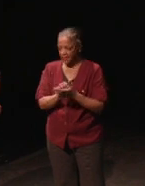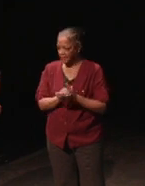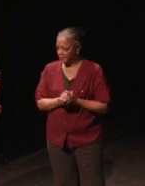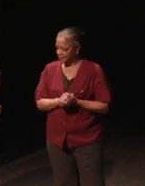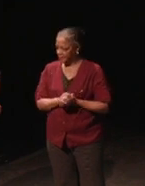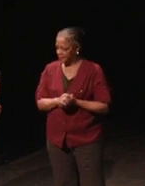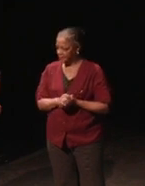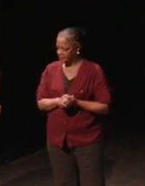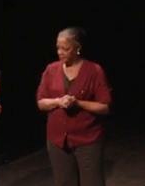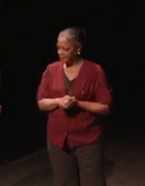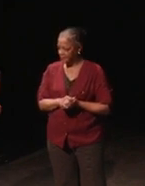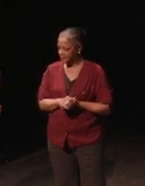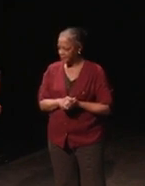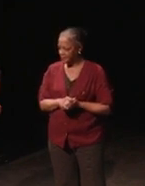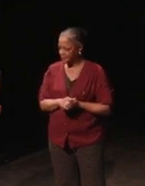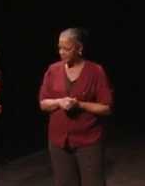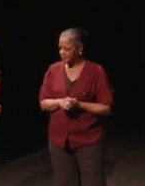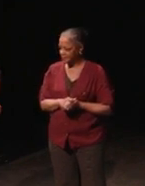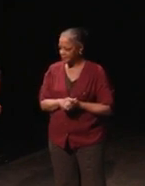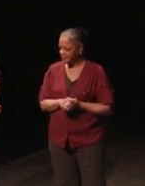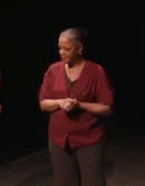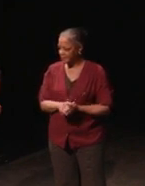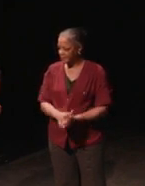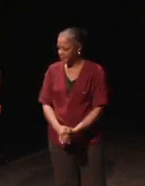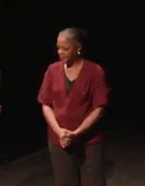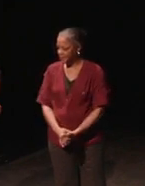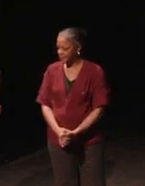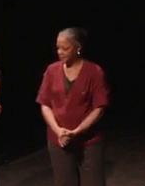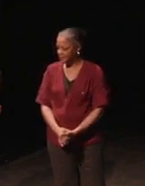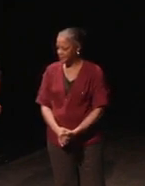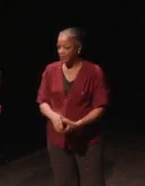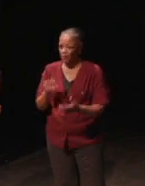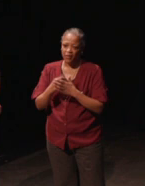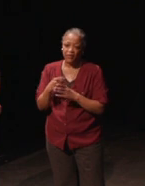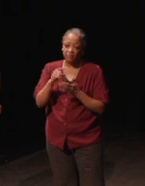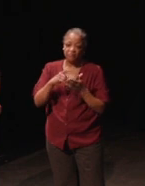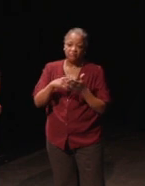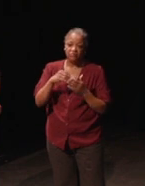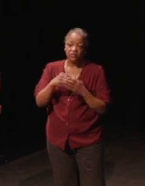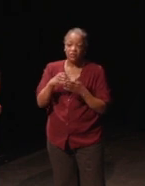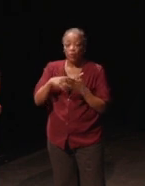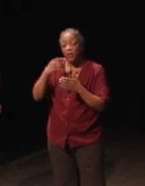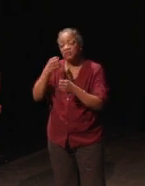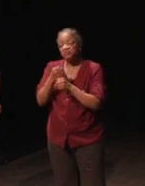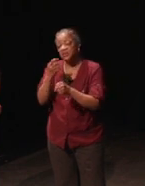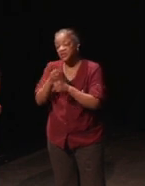Pay an attention to these kind of initiatives. There's also some permanent ones as